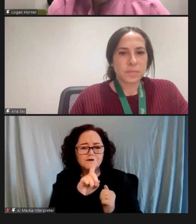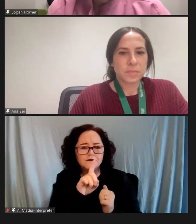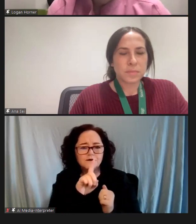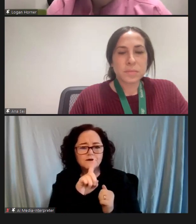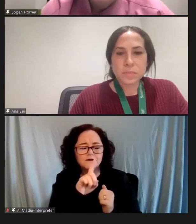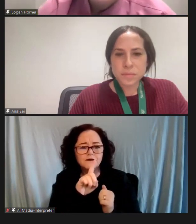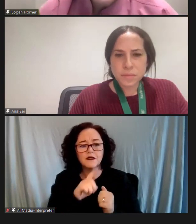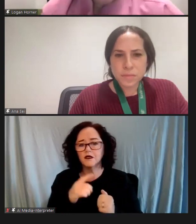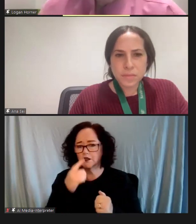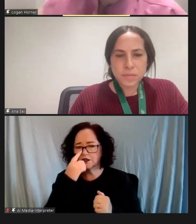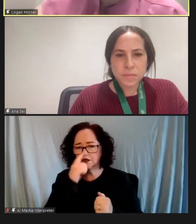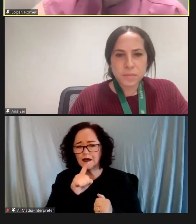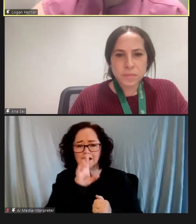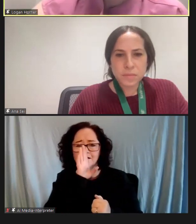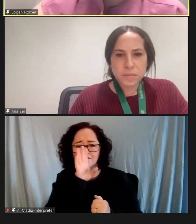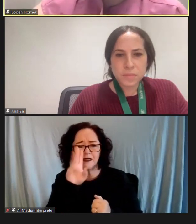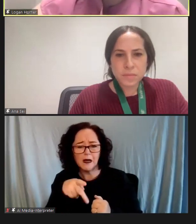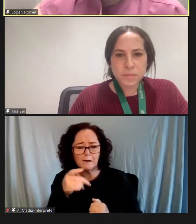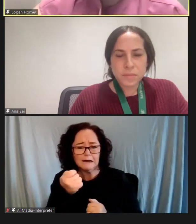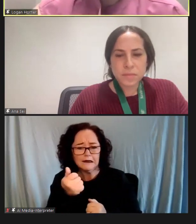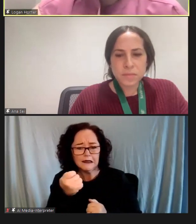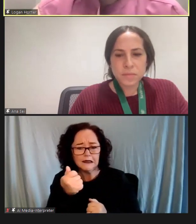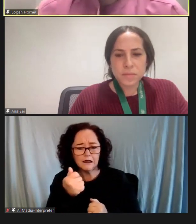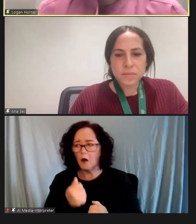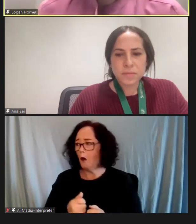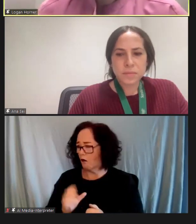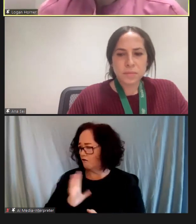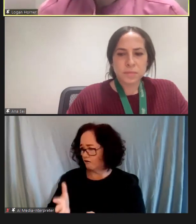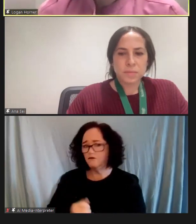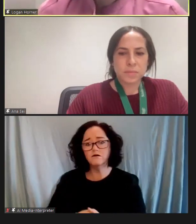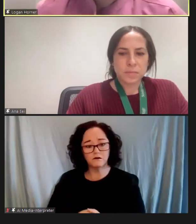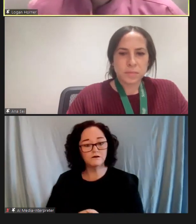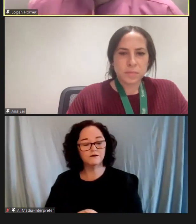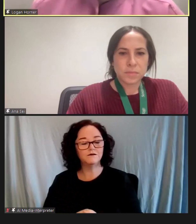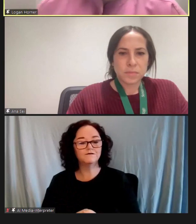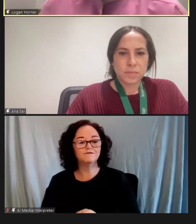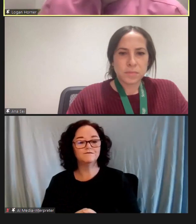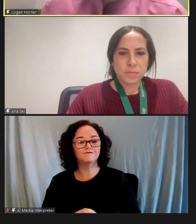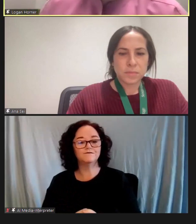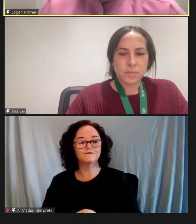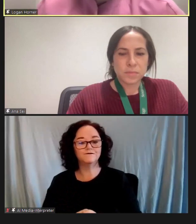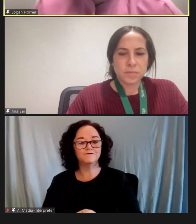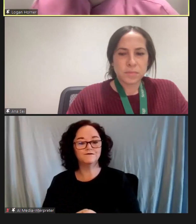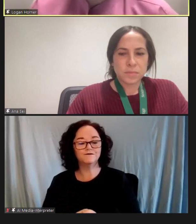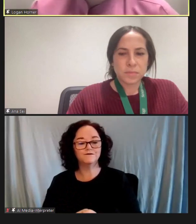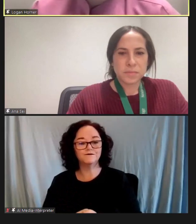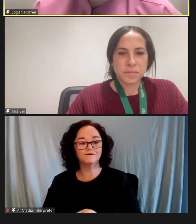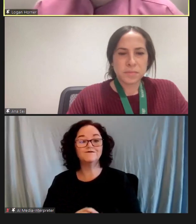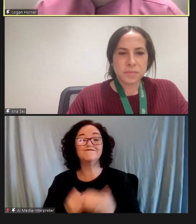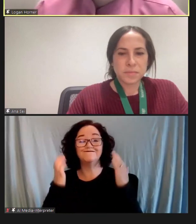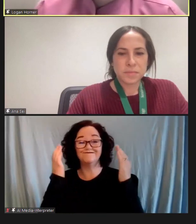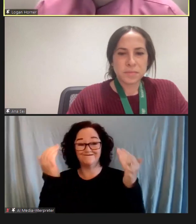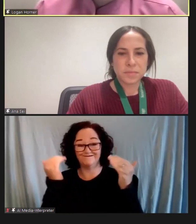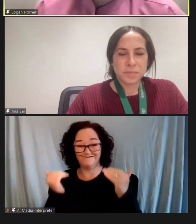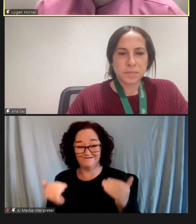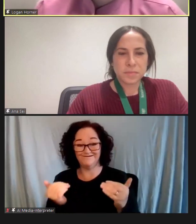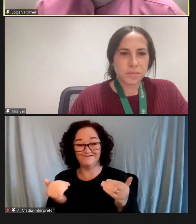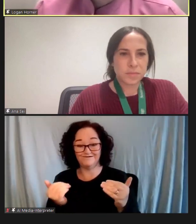just a little bit sure okay so the next one we're gonna is